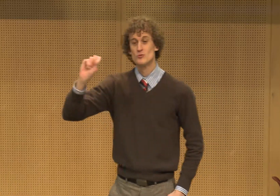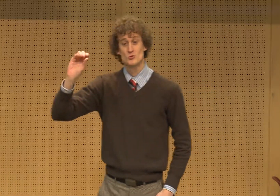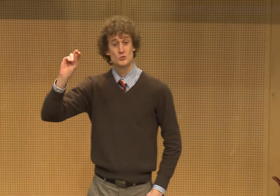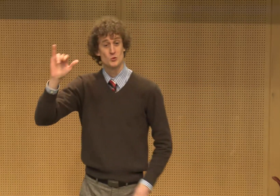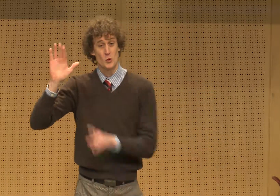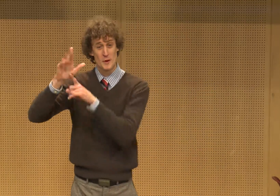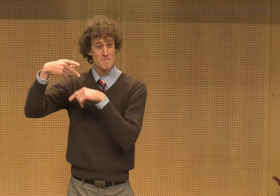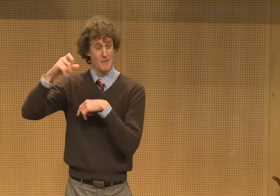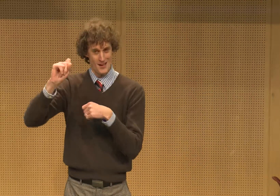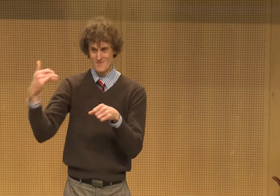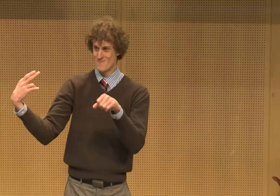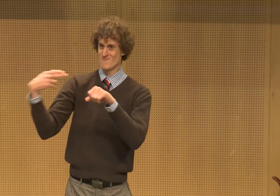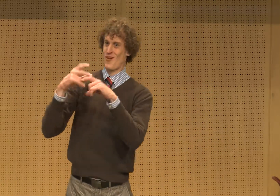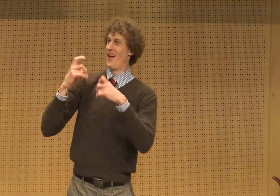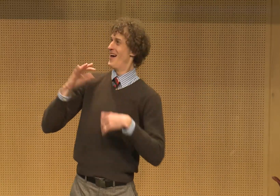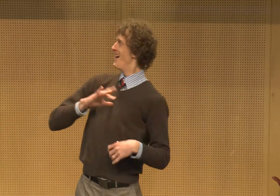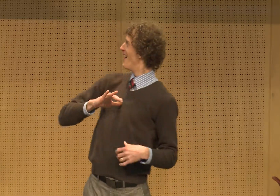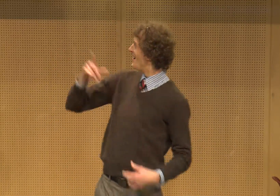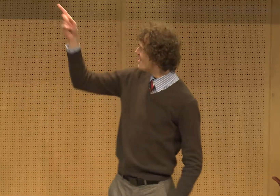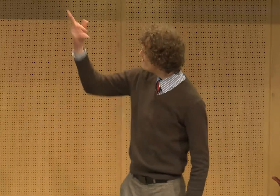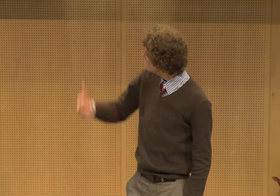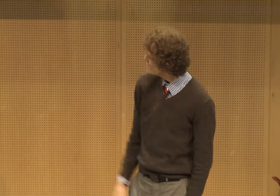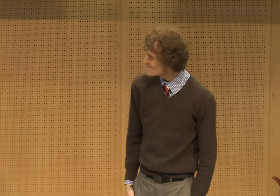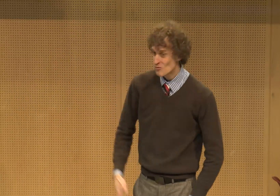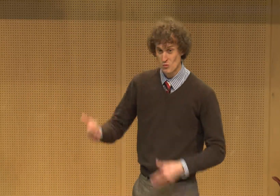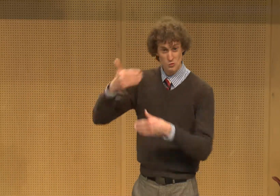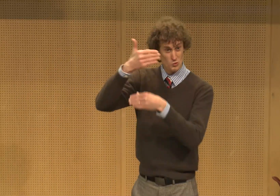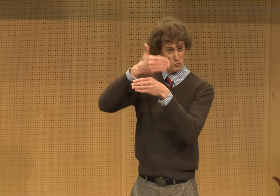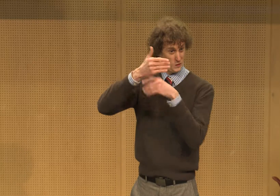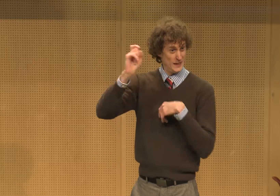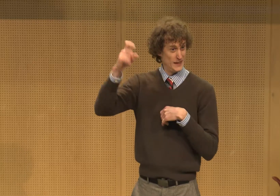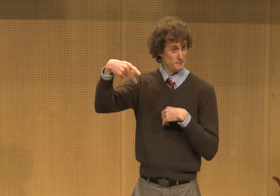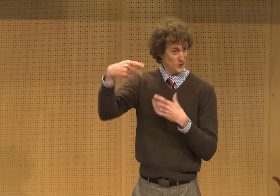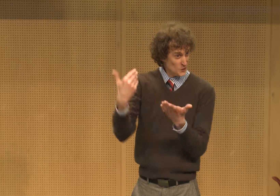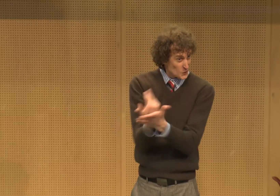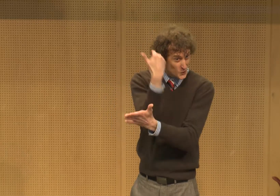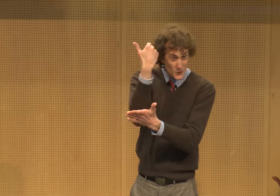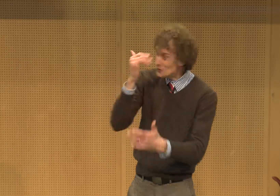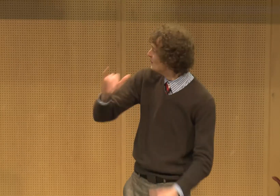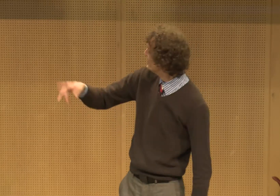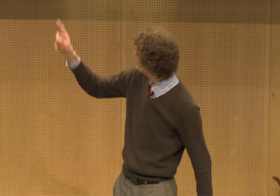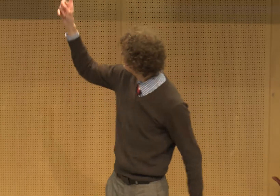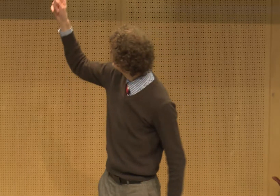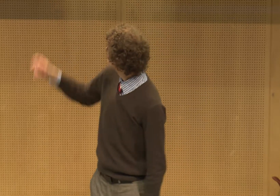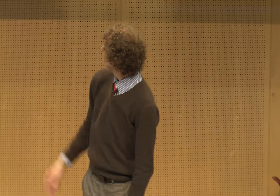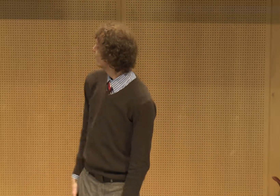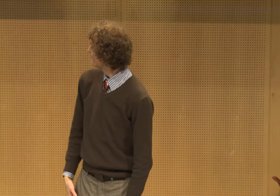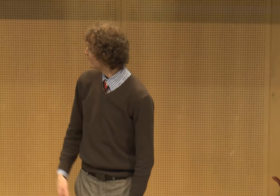Prior to that it was using Nintendo, and now we have a whole new system that we could use,